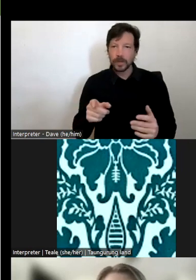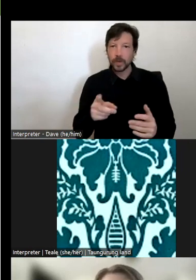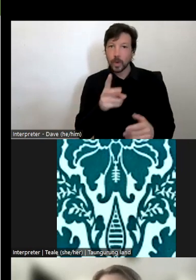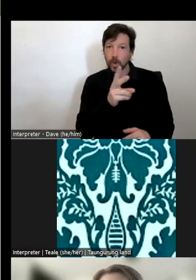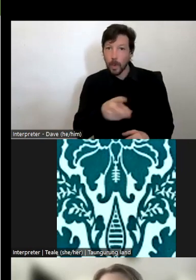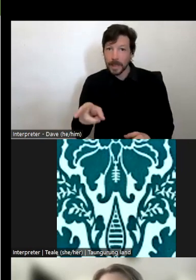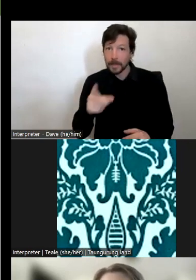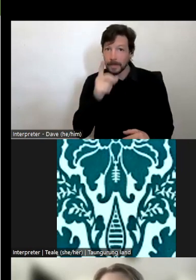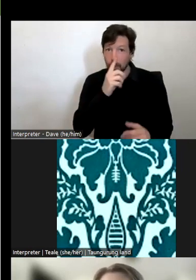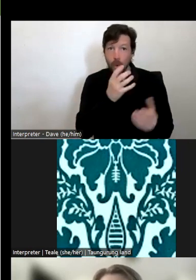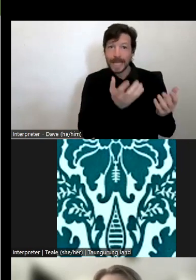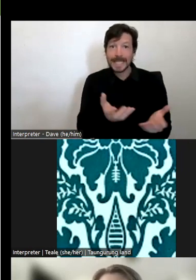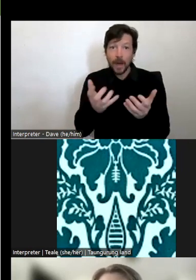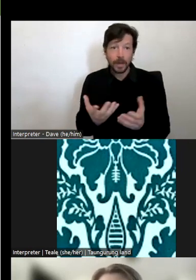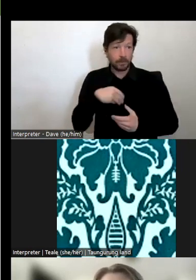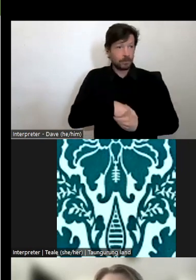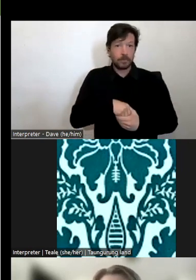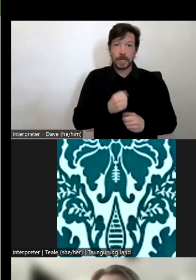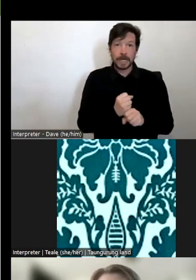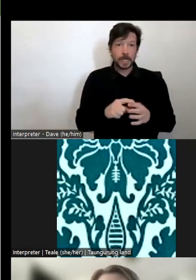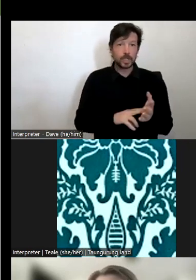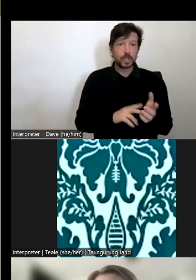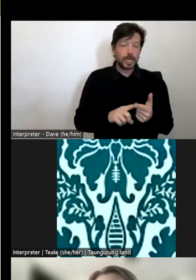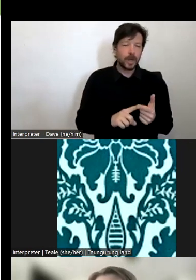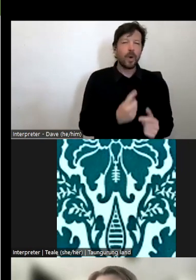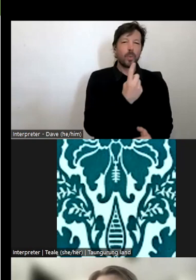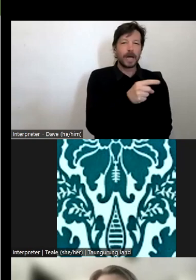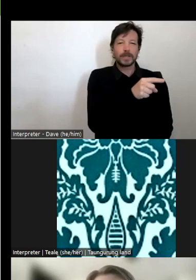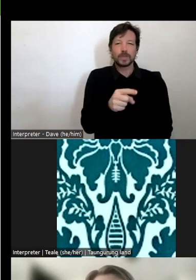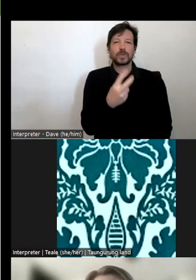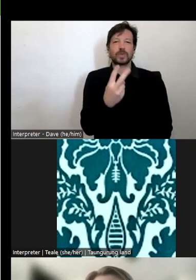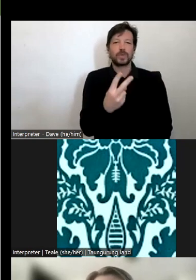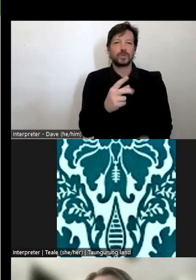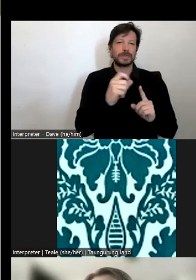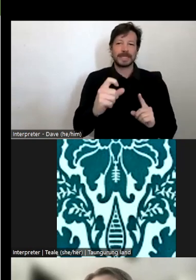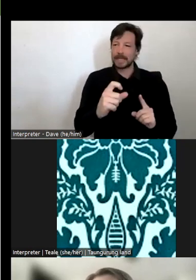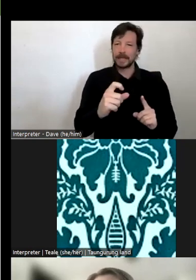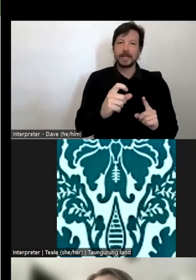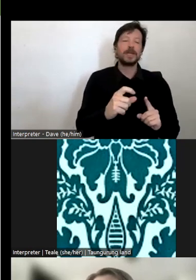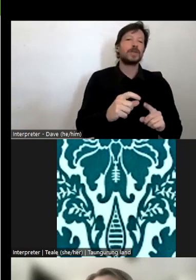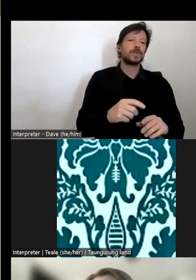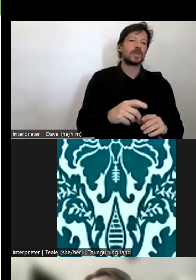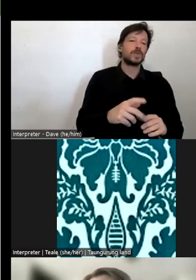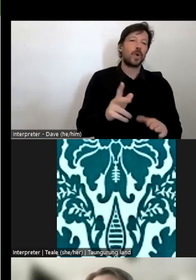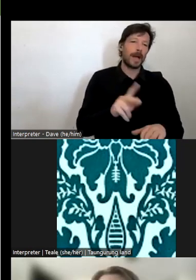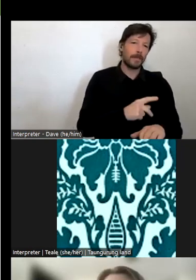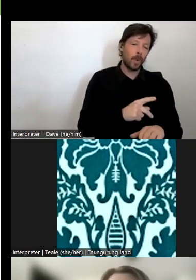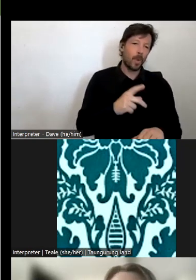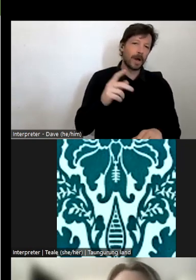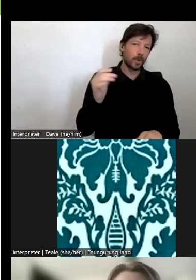It's between one and 2% for the top two changes, the blue and the green. But that yellow in Southeast Asia,